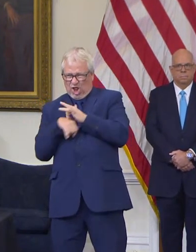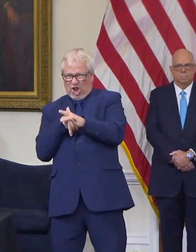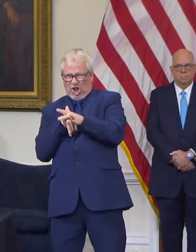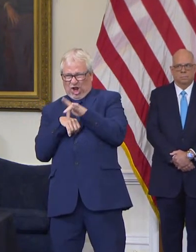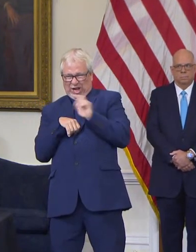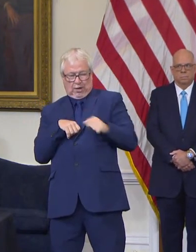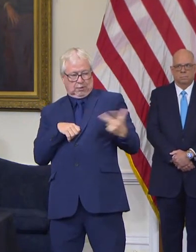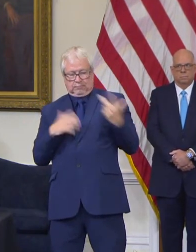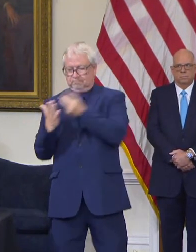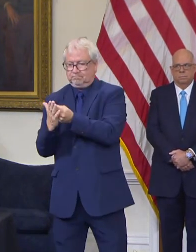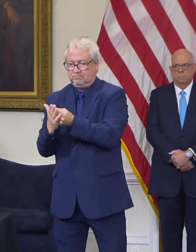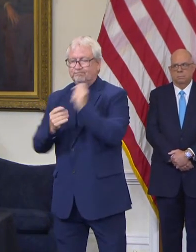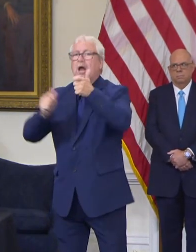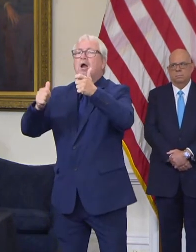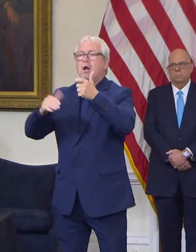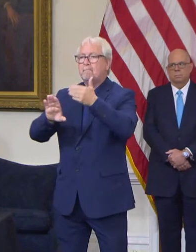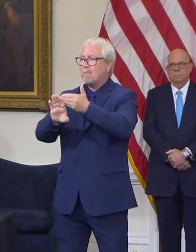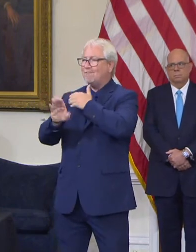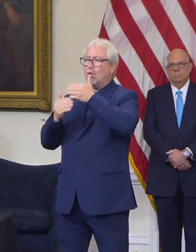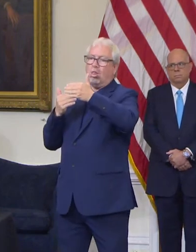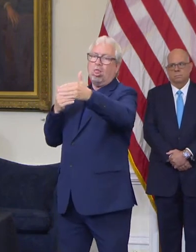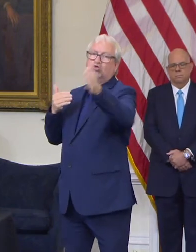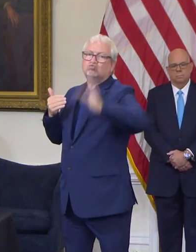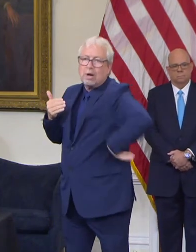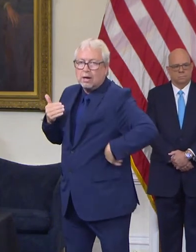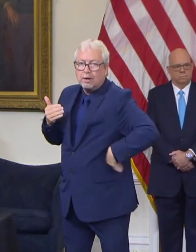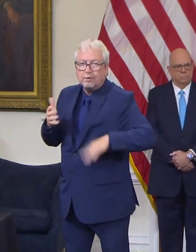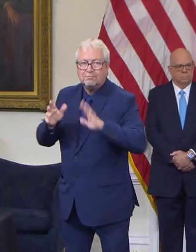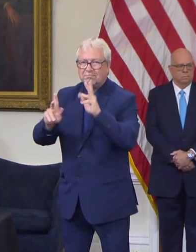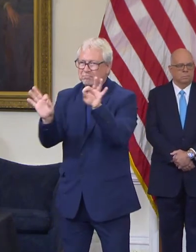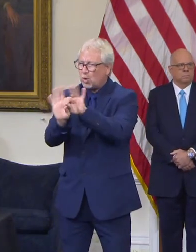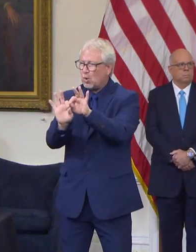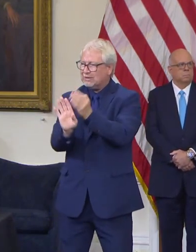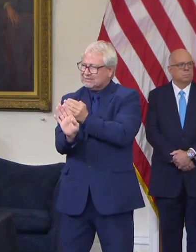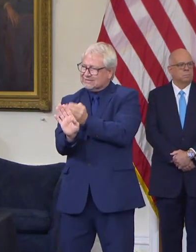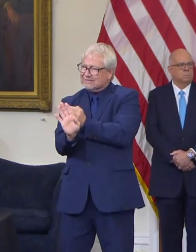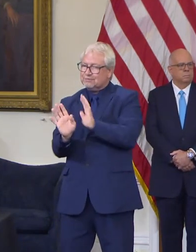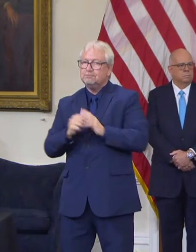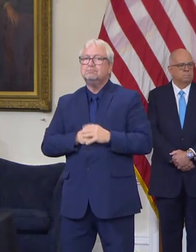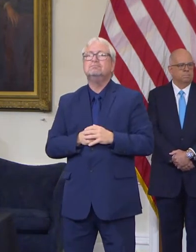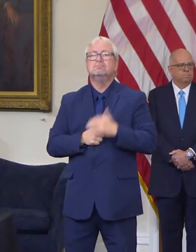We must all do what we can to limit the spread of flu, otherwise we create the potential